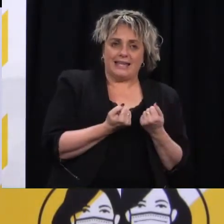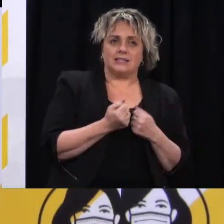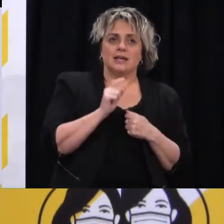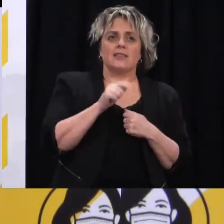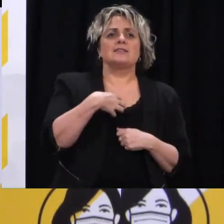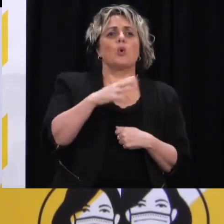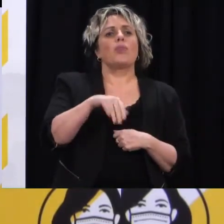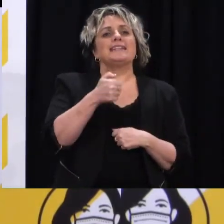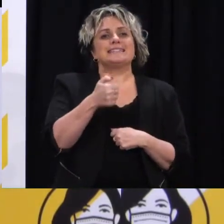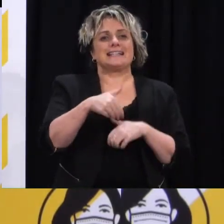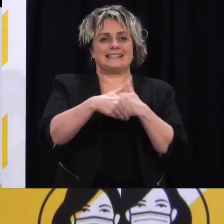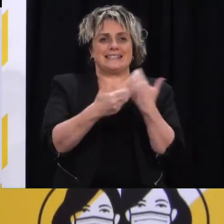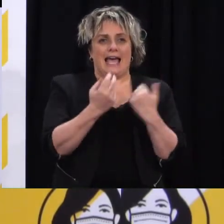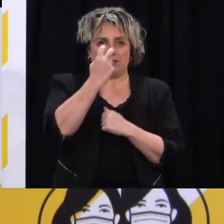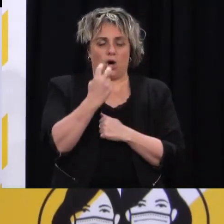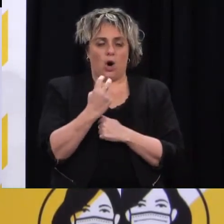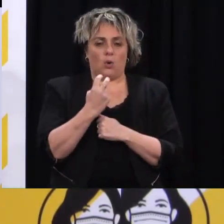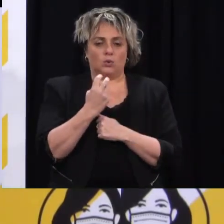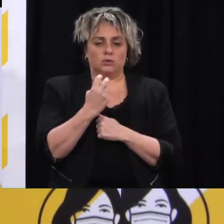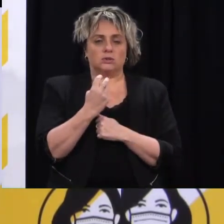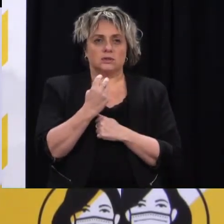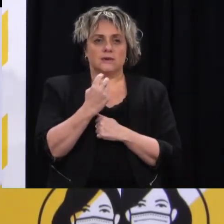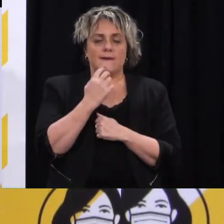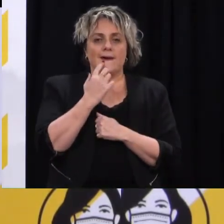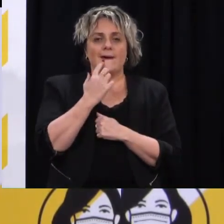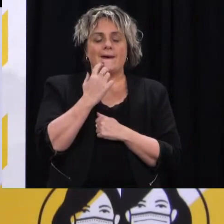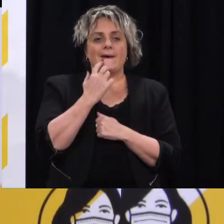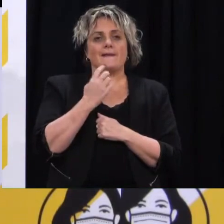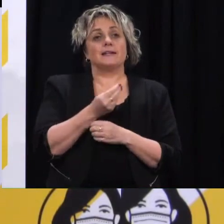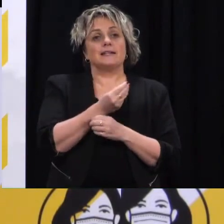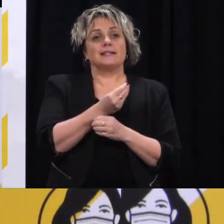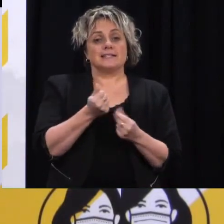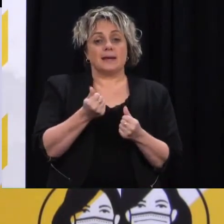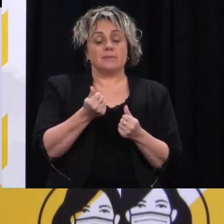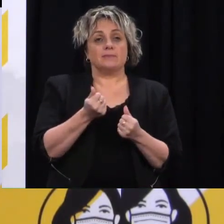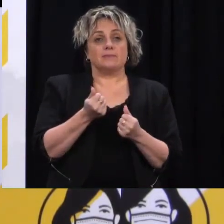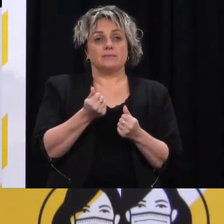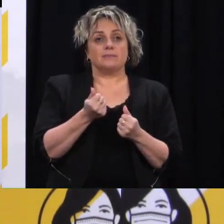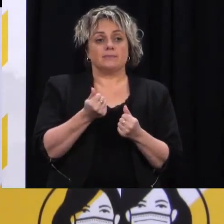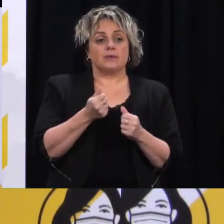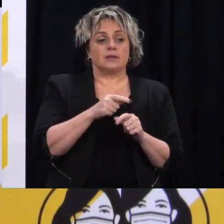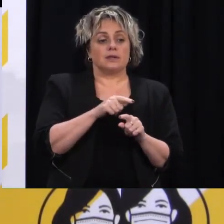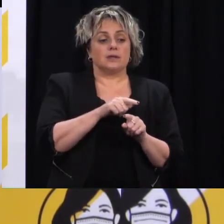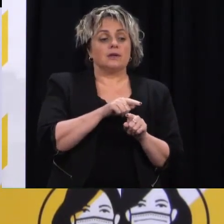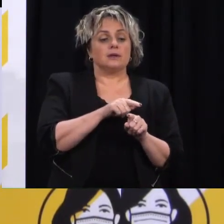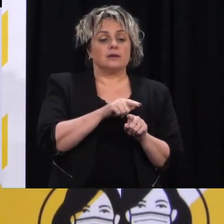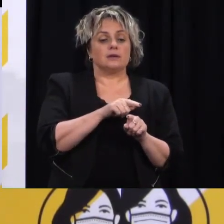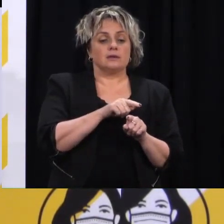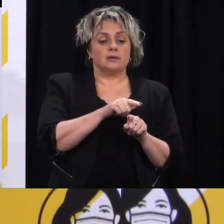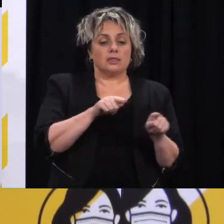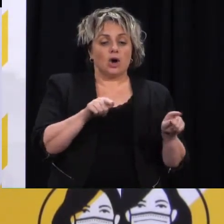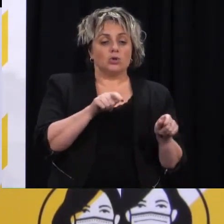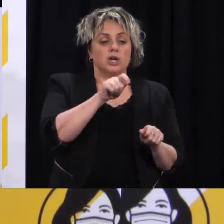Also, 10 of the unlinked are six or more days old. What